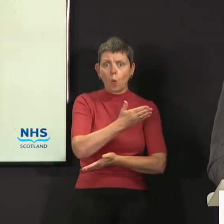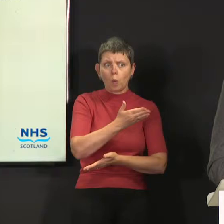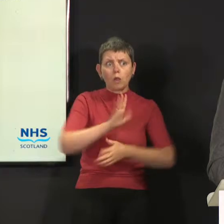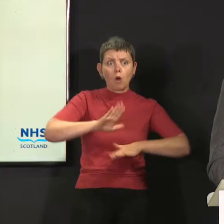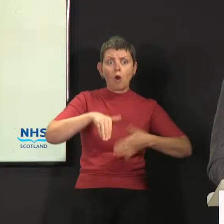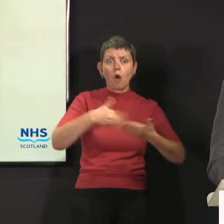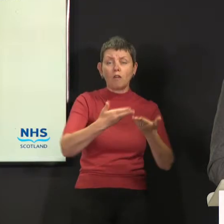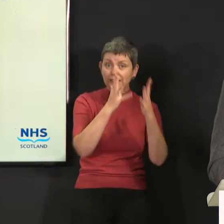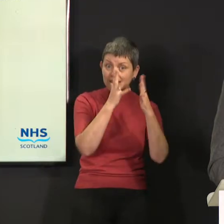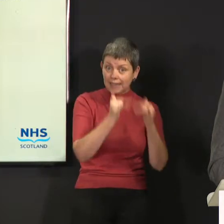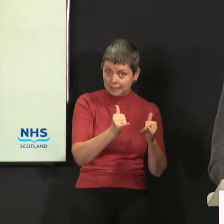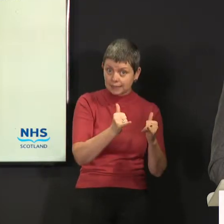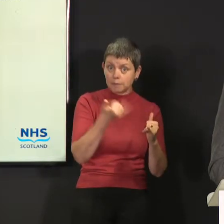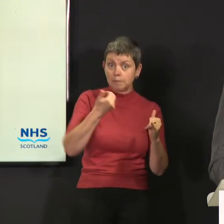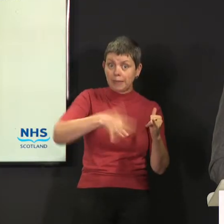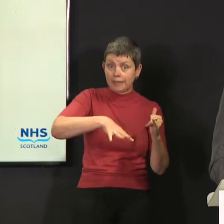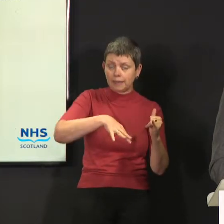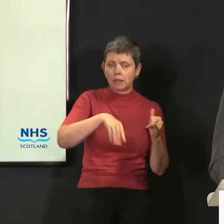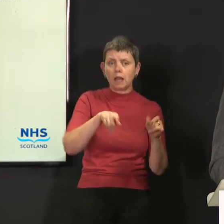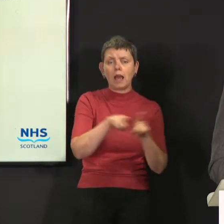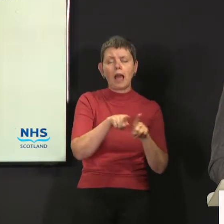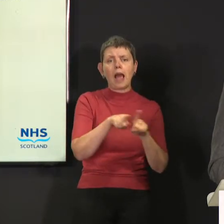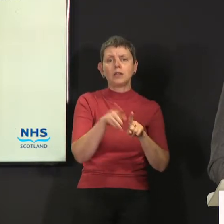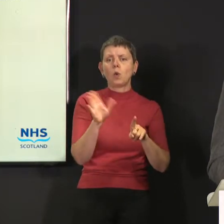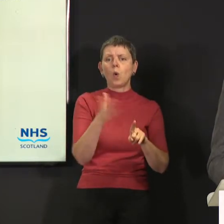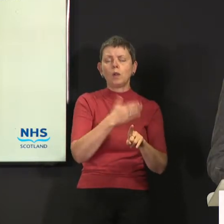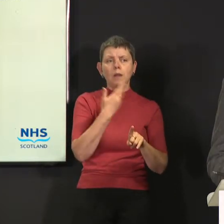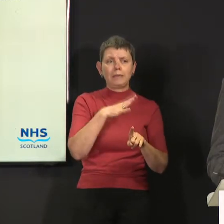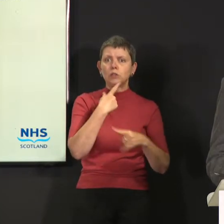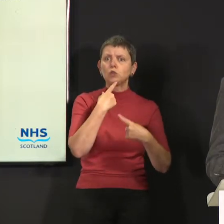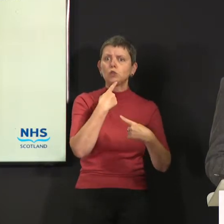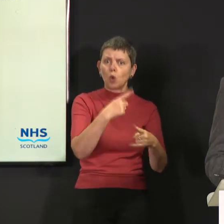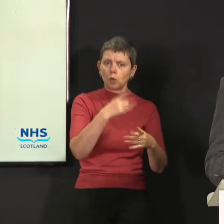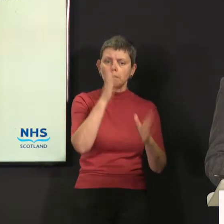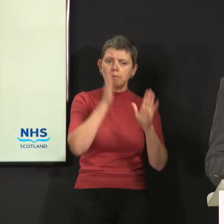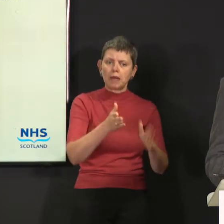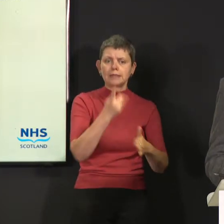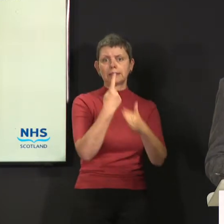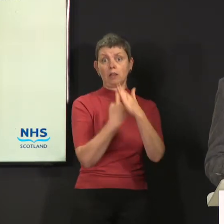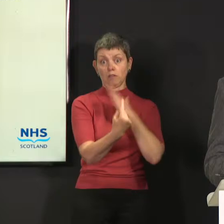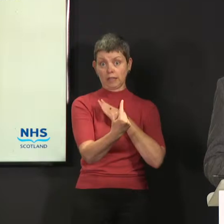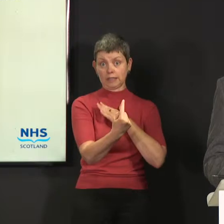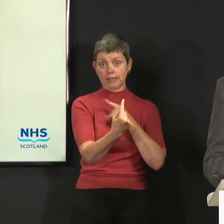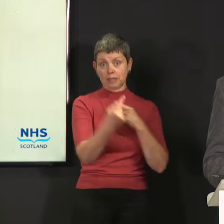and they have all been told to self isolate. We believe they are all self